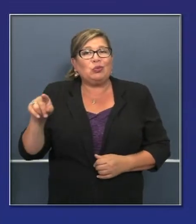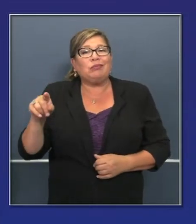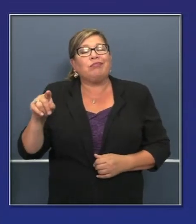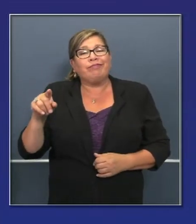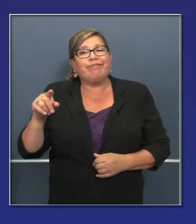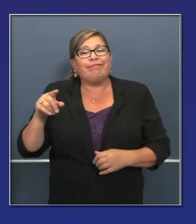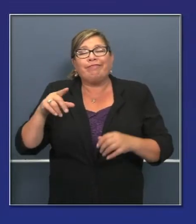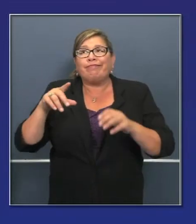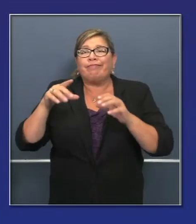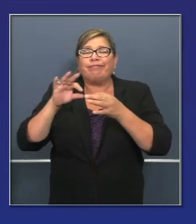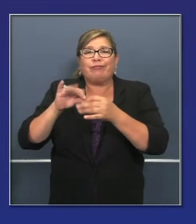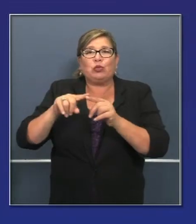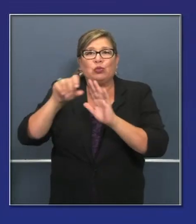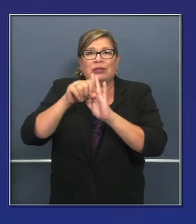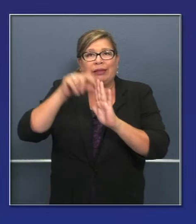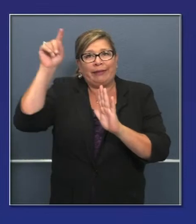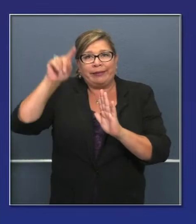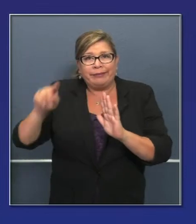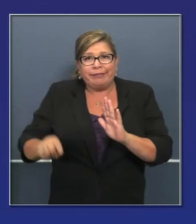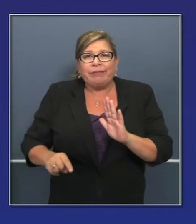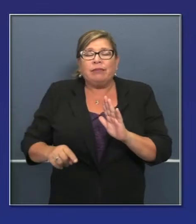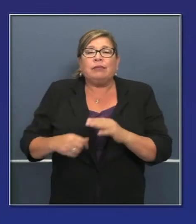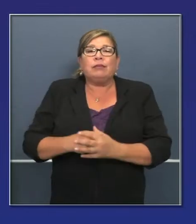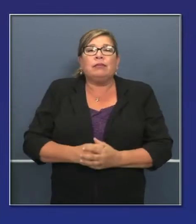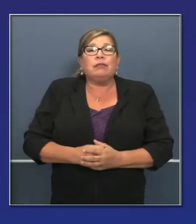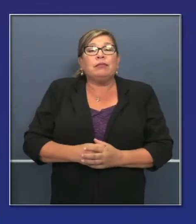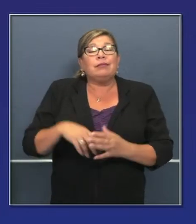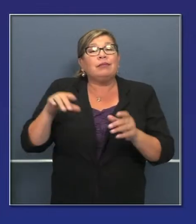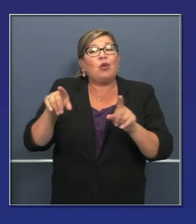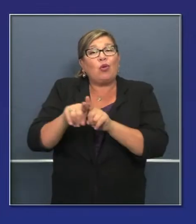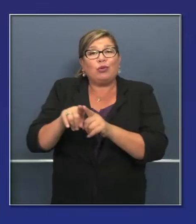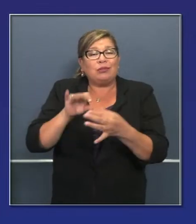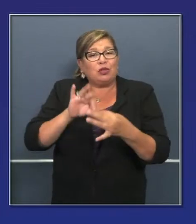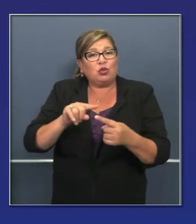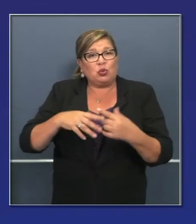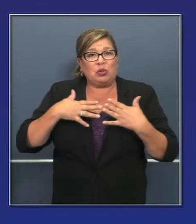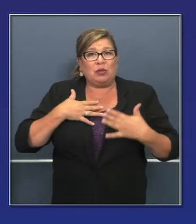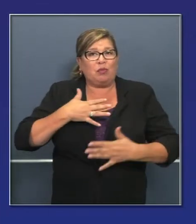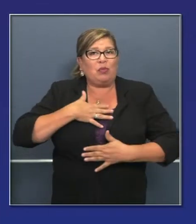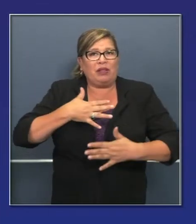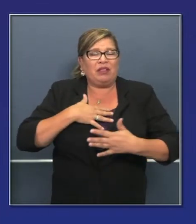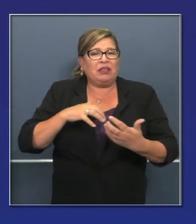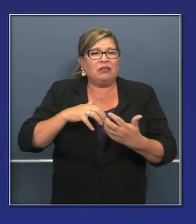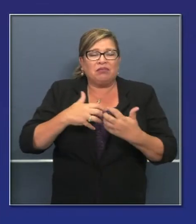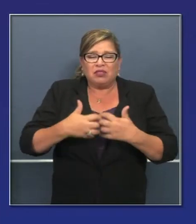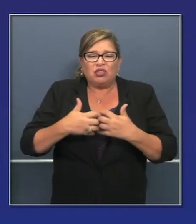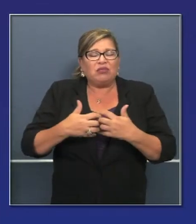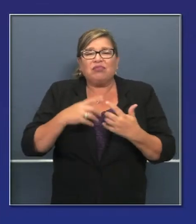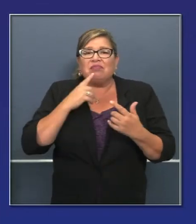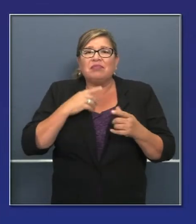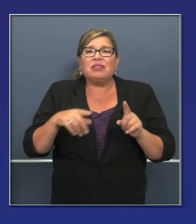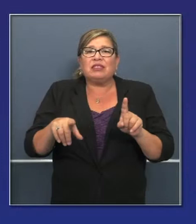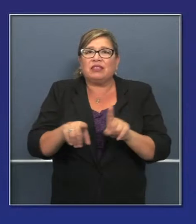statewide ventilators roughly the same number of ventilators just down a hundred or so from